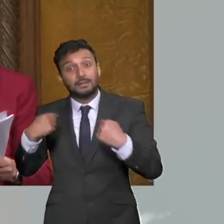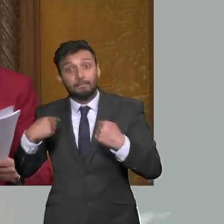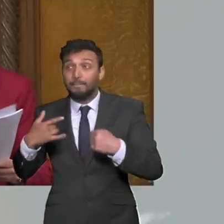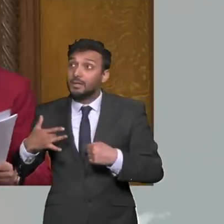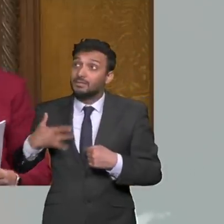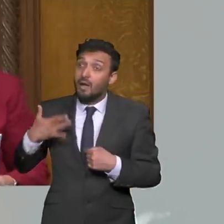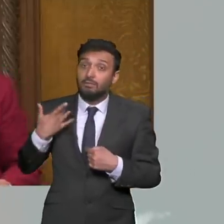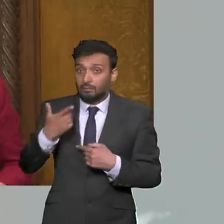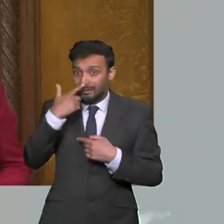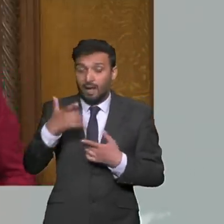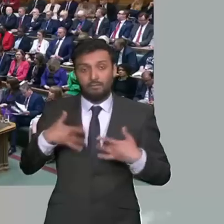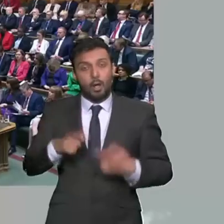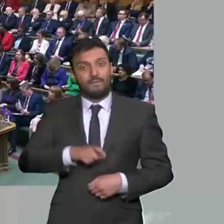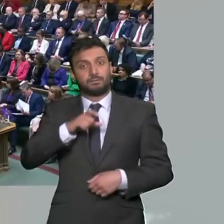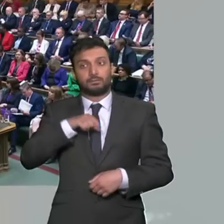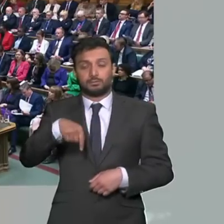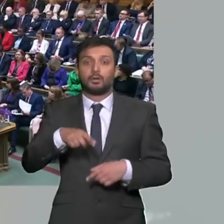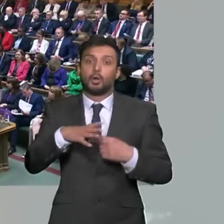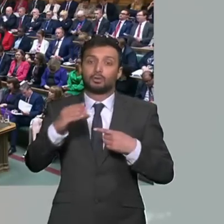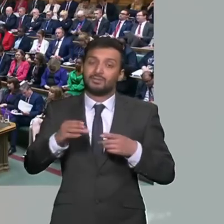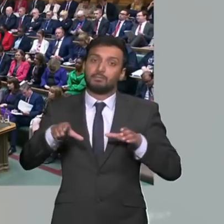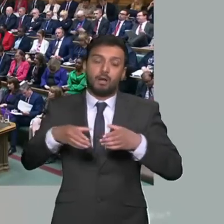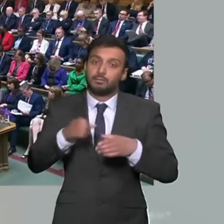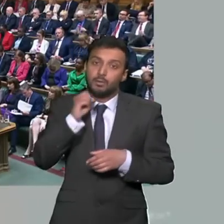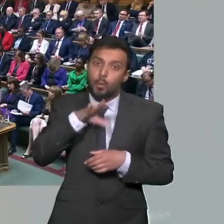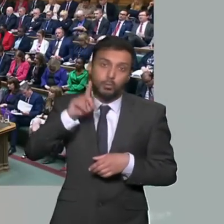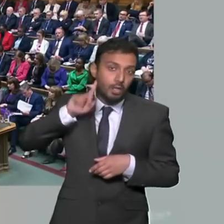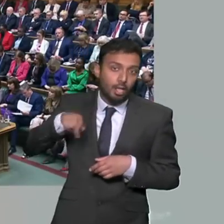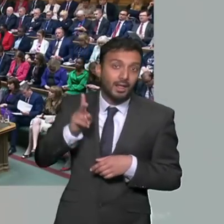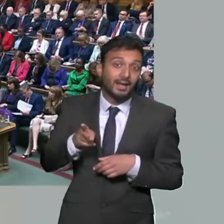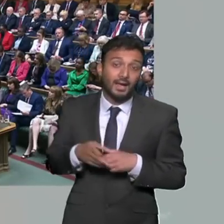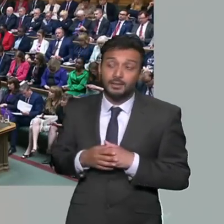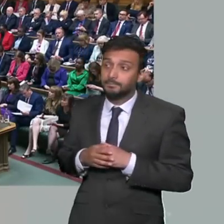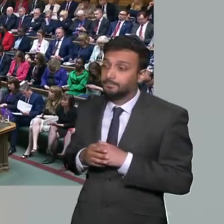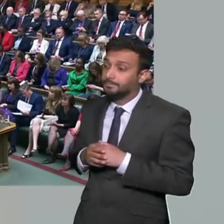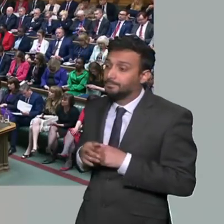again turn a blind eye? The Prime Minister I hear what the hon.